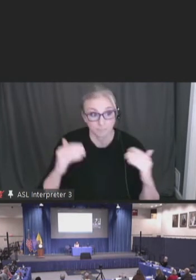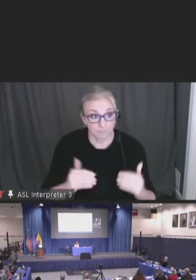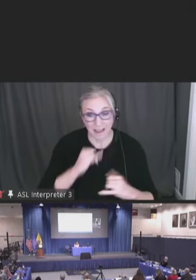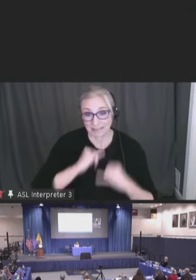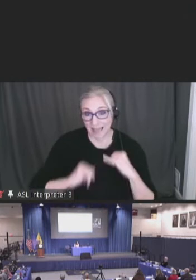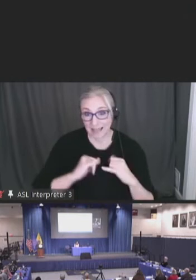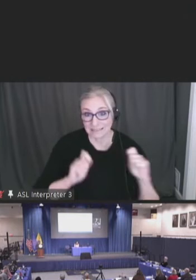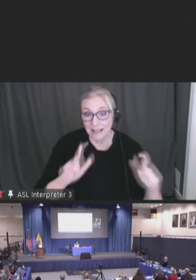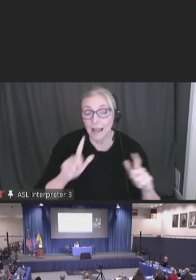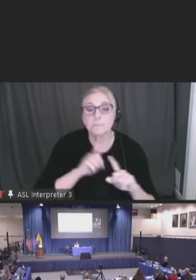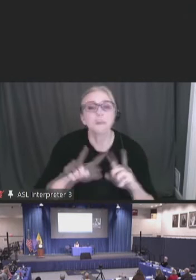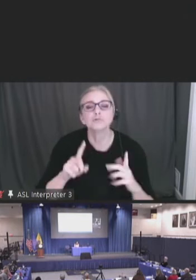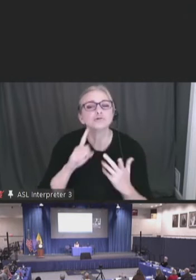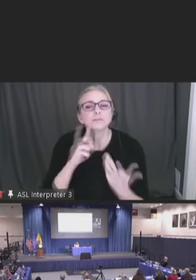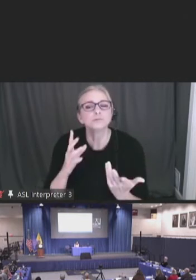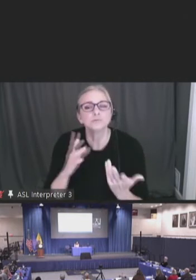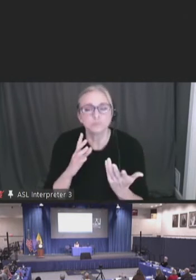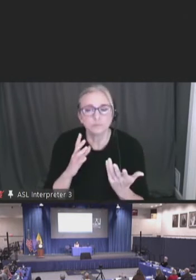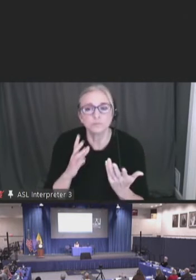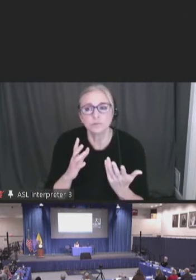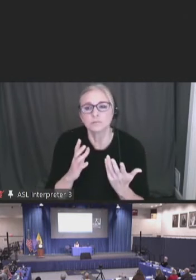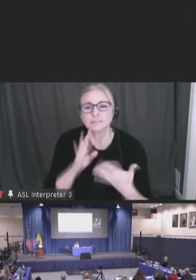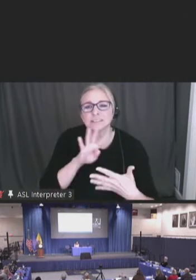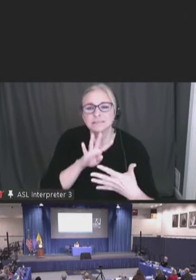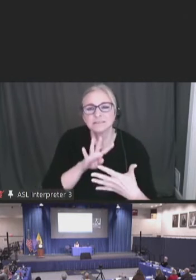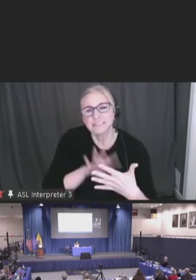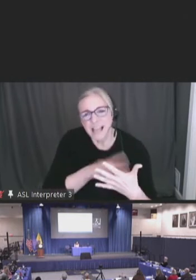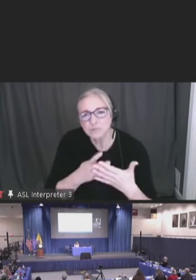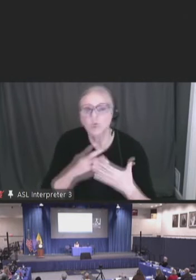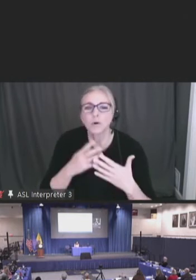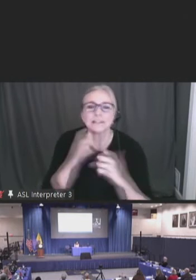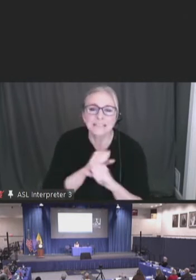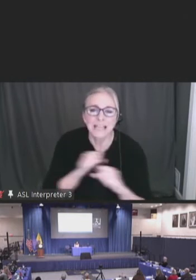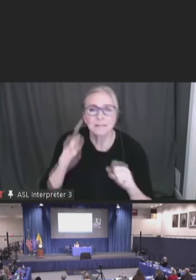But just to put the schedule and safety in some broader context.